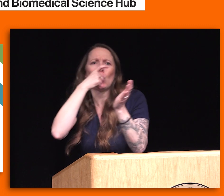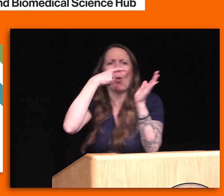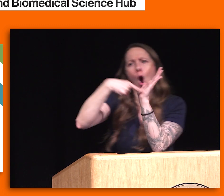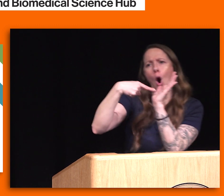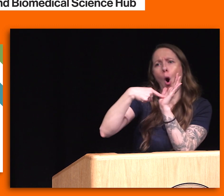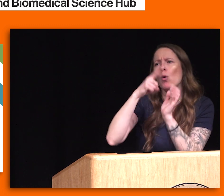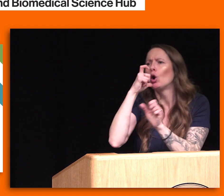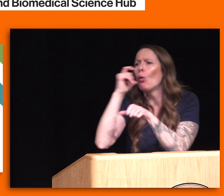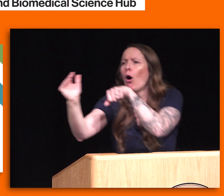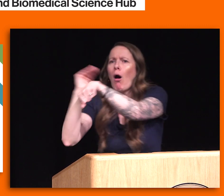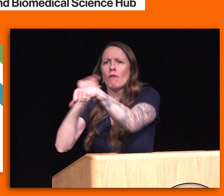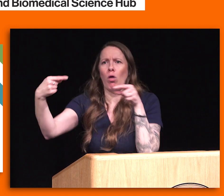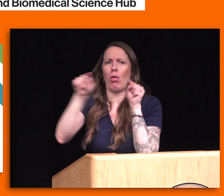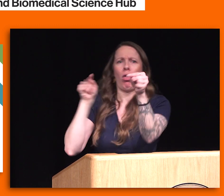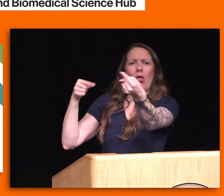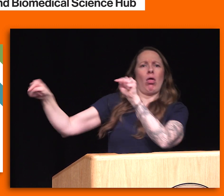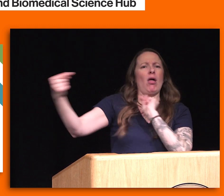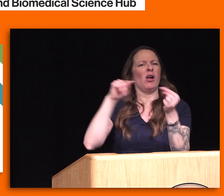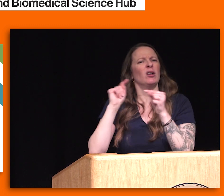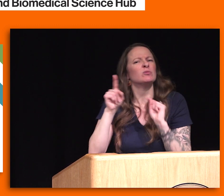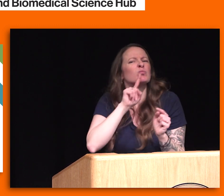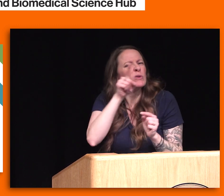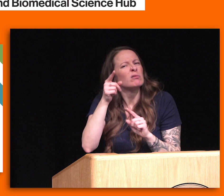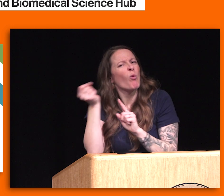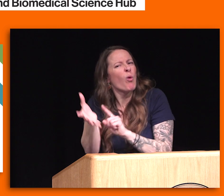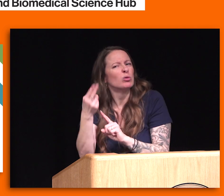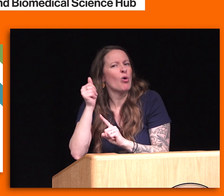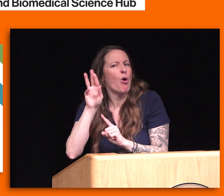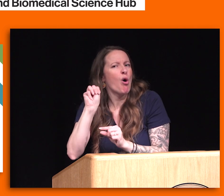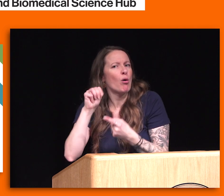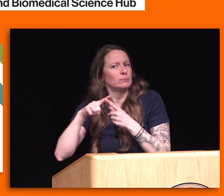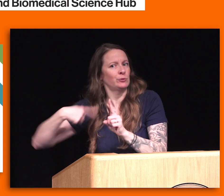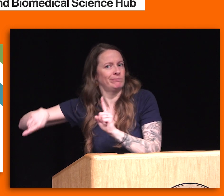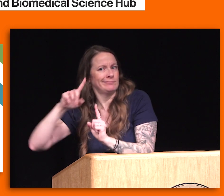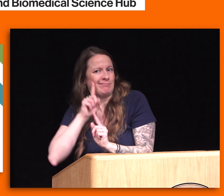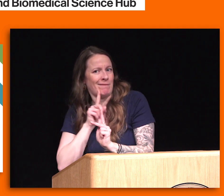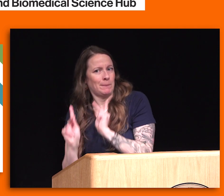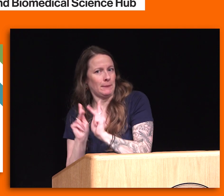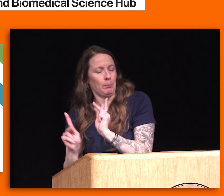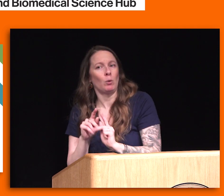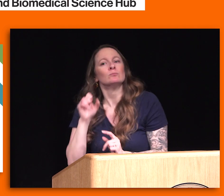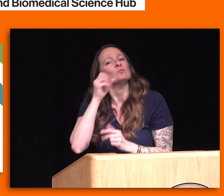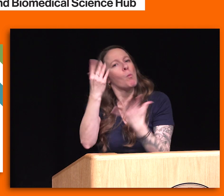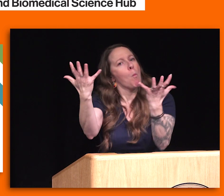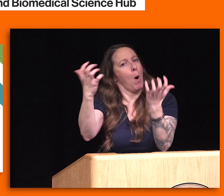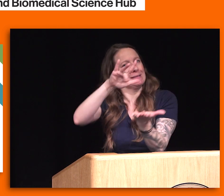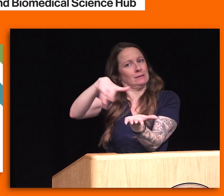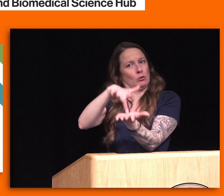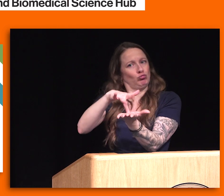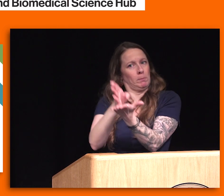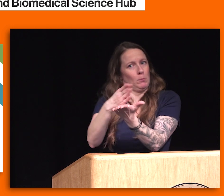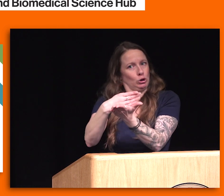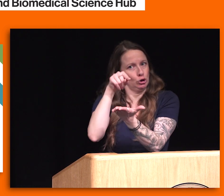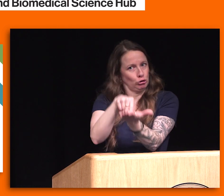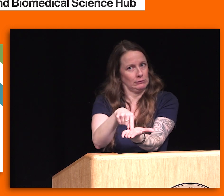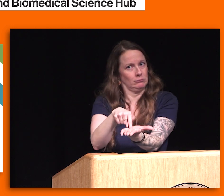So, it was really scattered in terms of who paid for interpreters and how interpreter coverage was provided, and that really harmed Deaf people in the end.